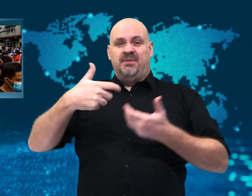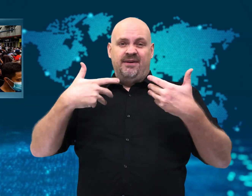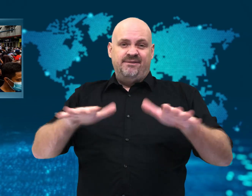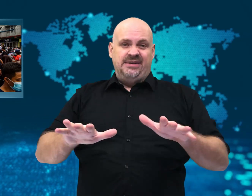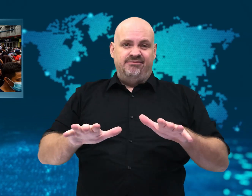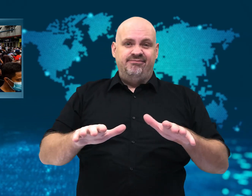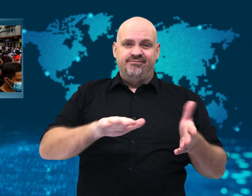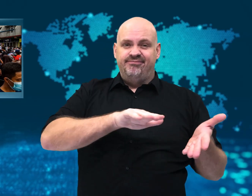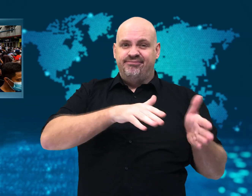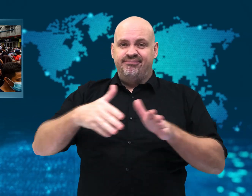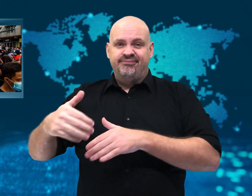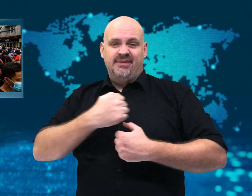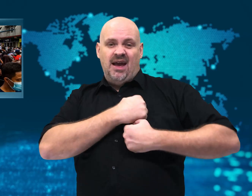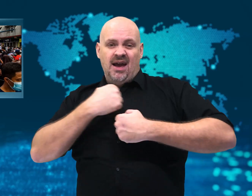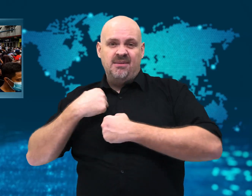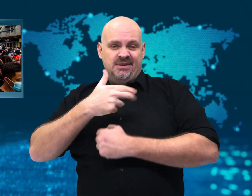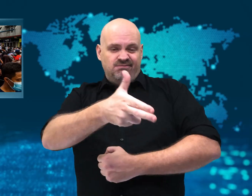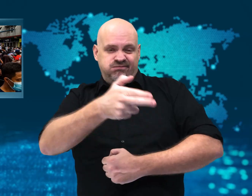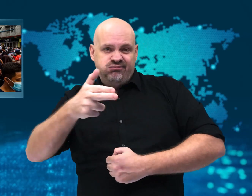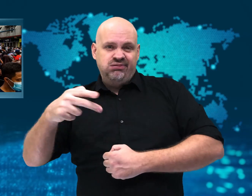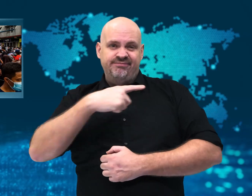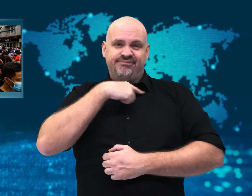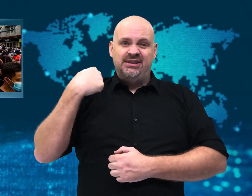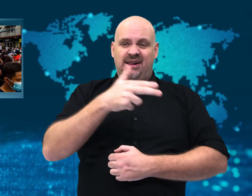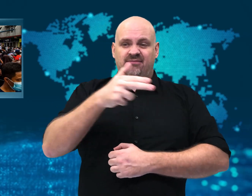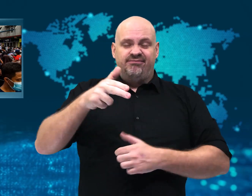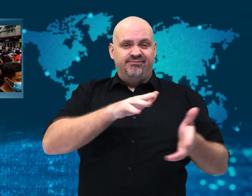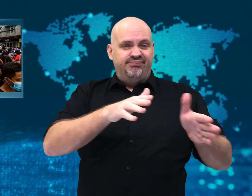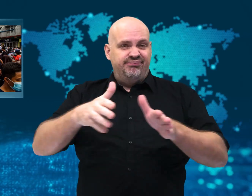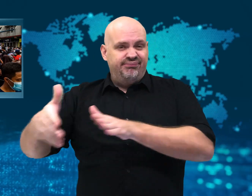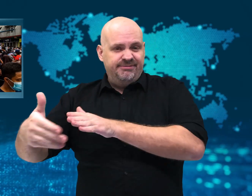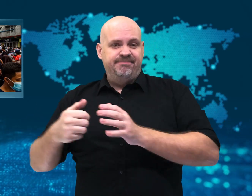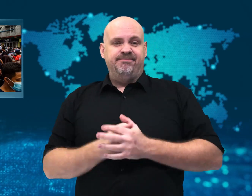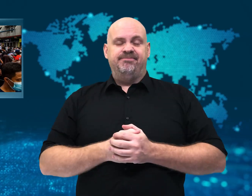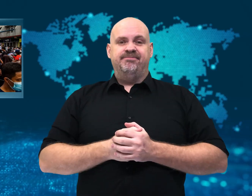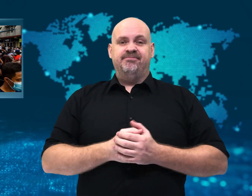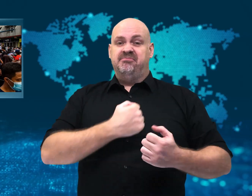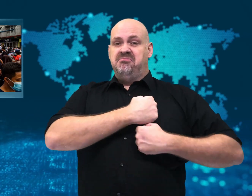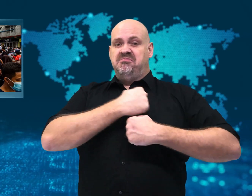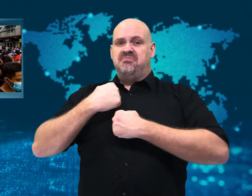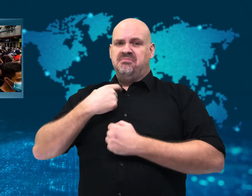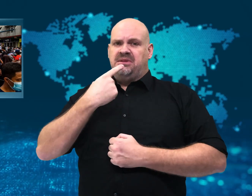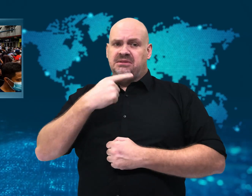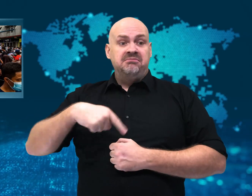More than 1,300 people have been killed by the military.